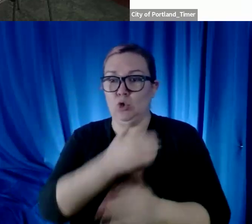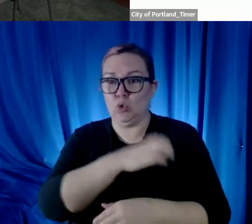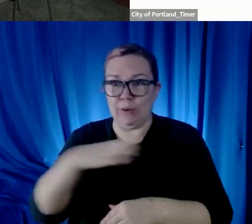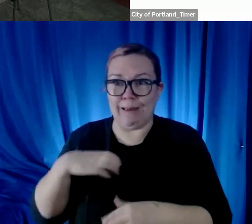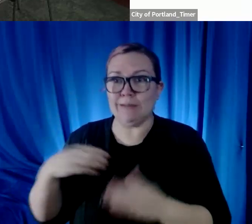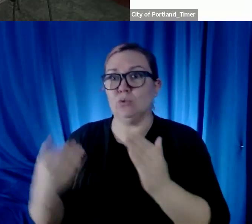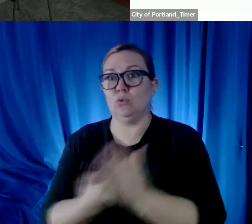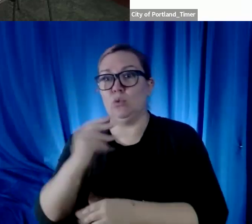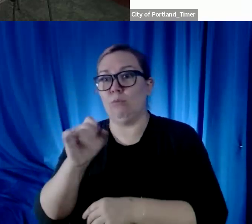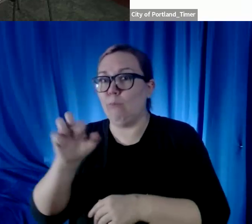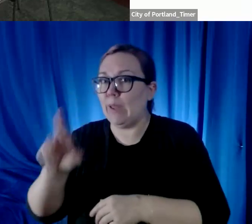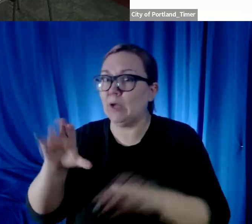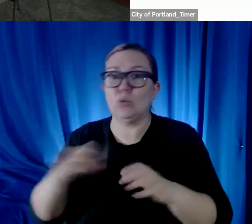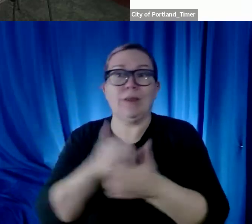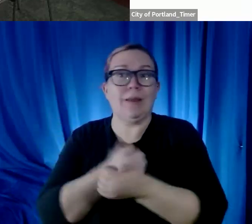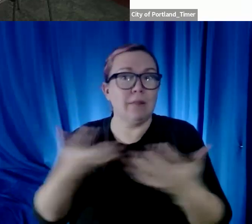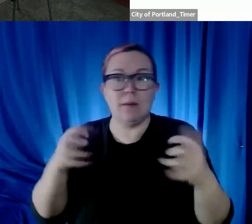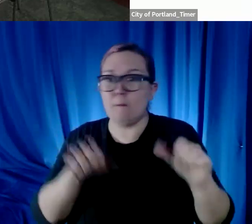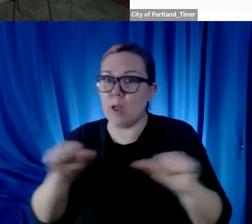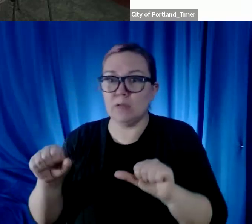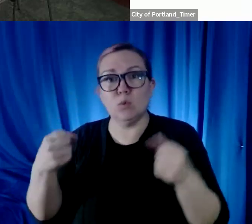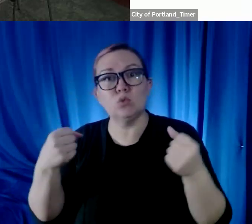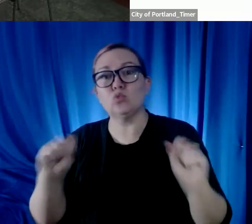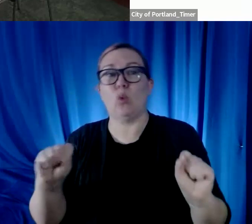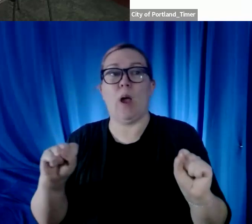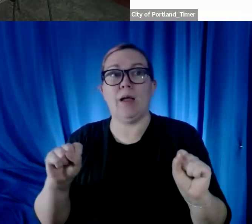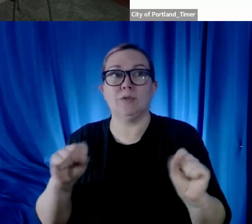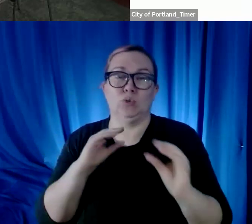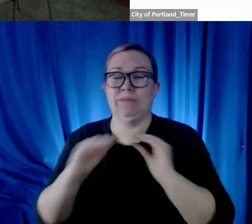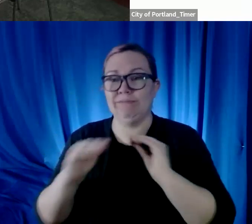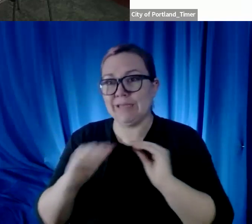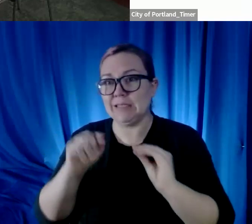We're doing everything they can. To try to fix this city.